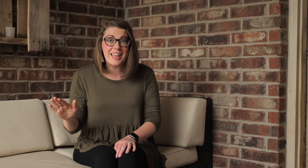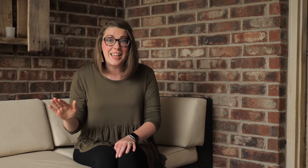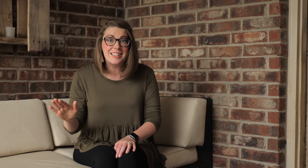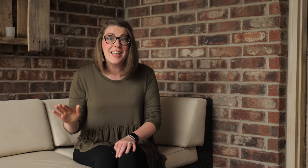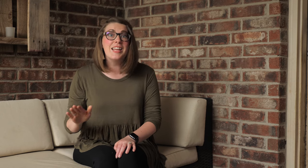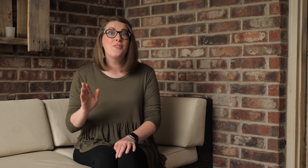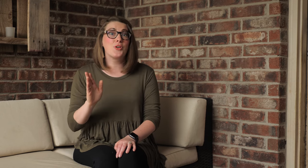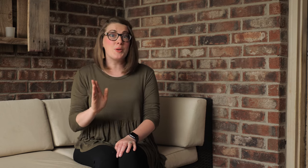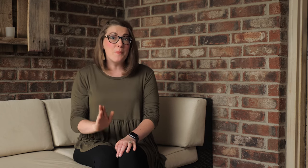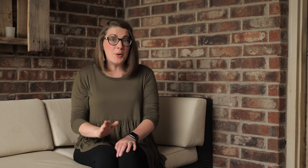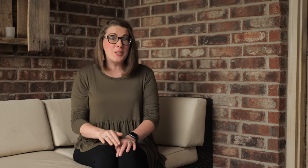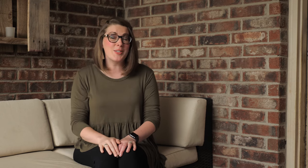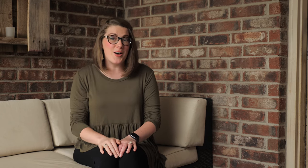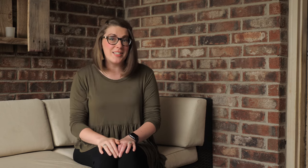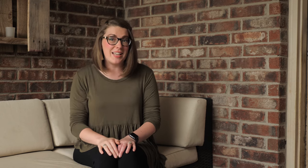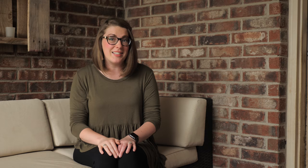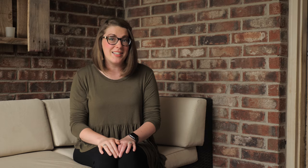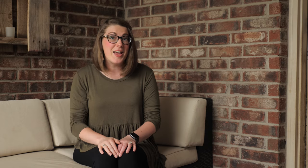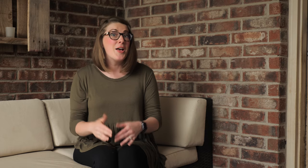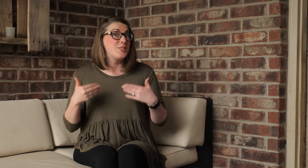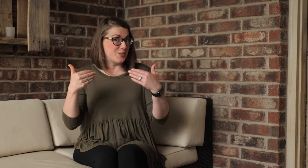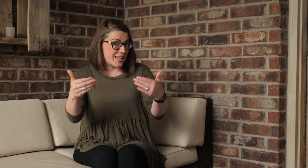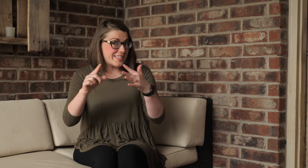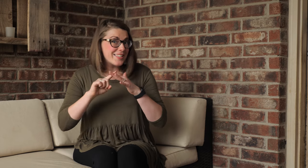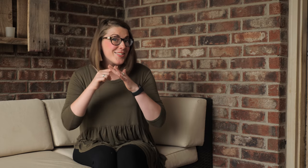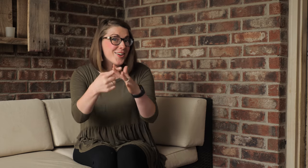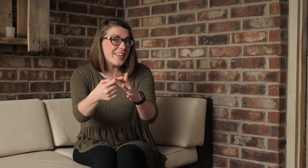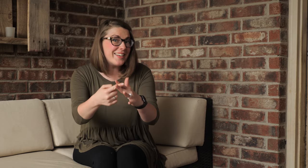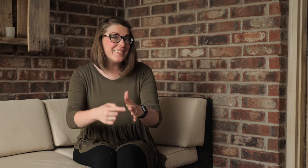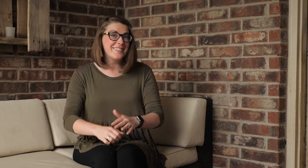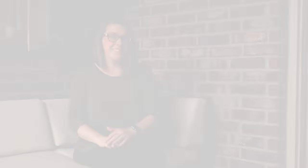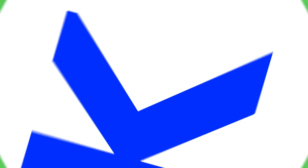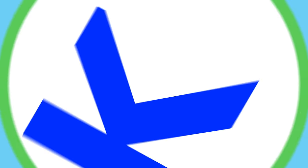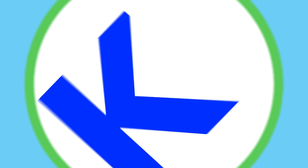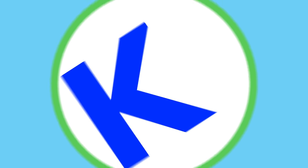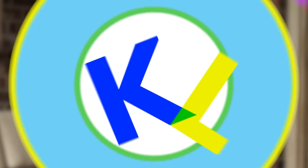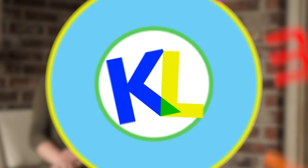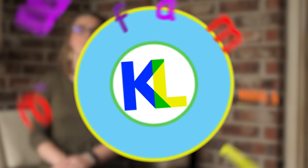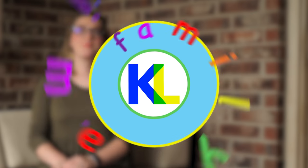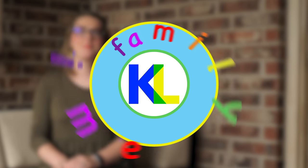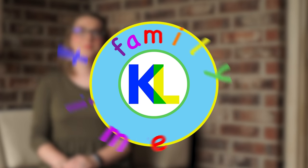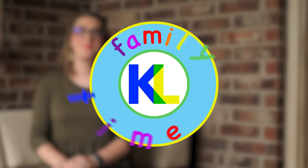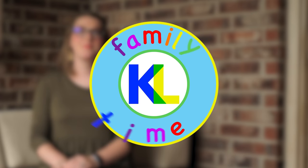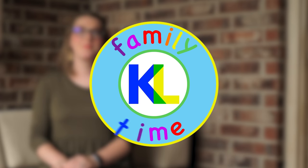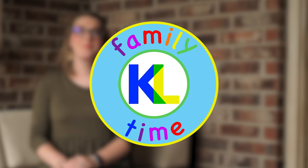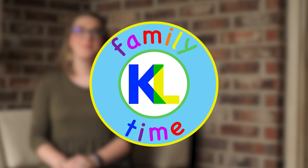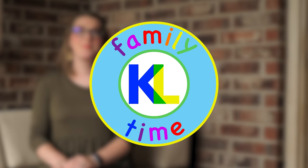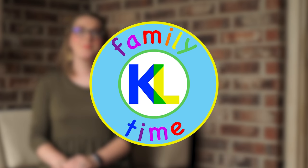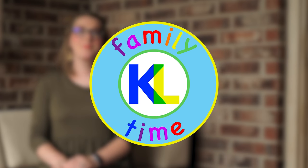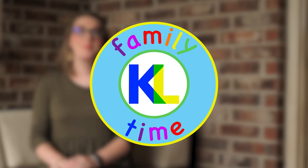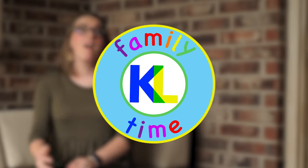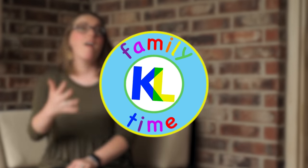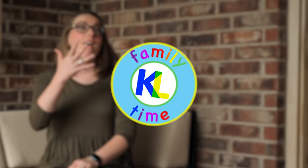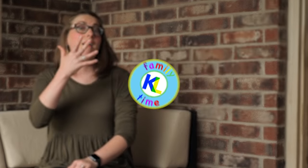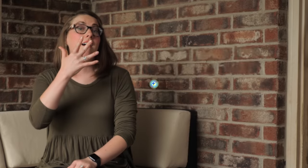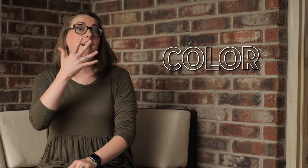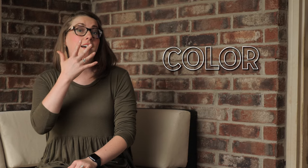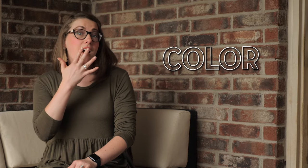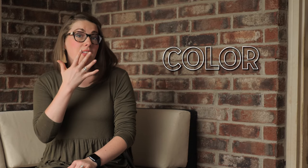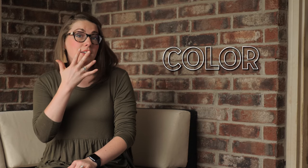end for some bonus content. So lets get started.